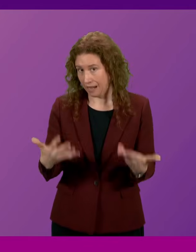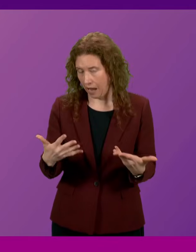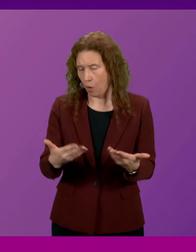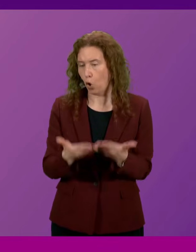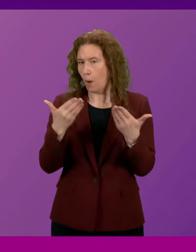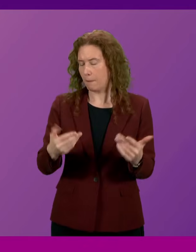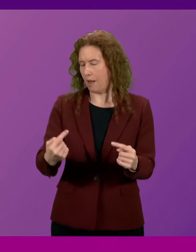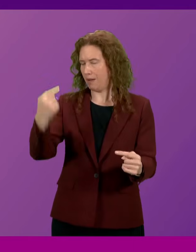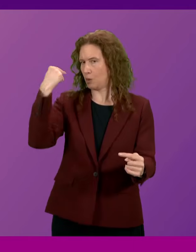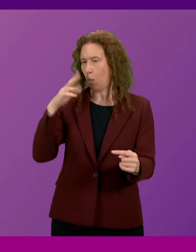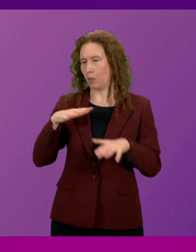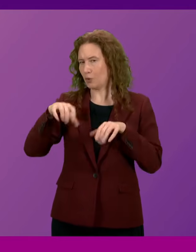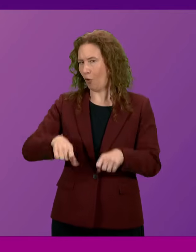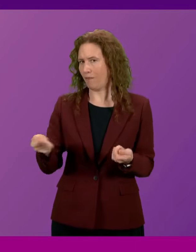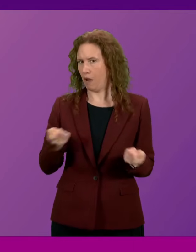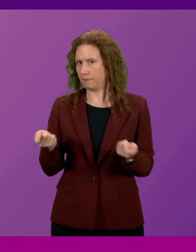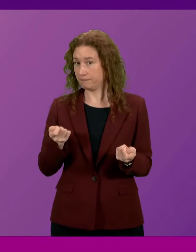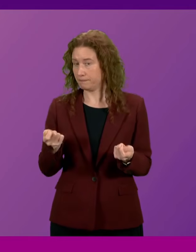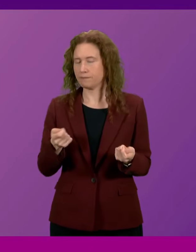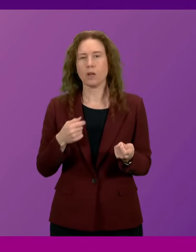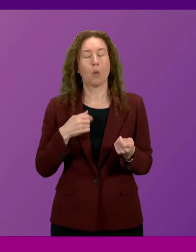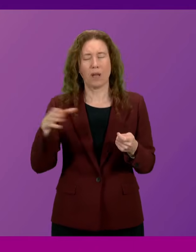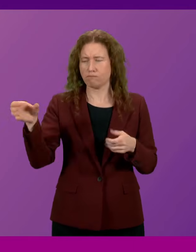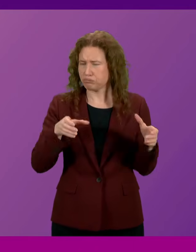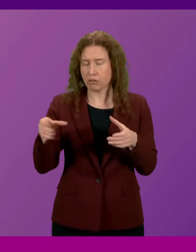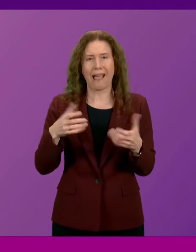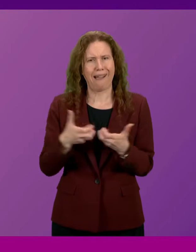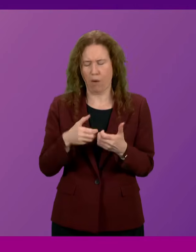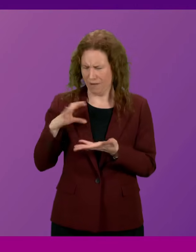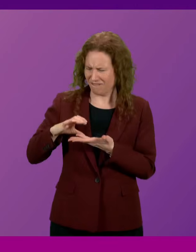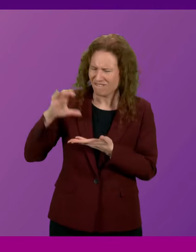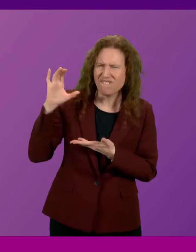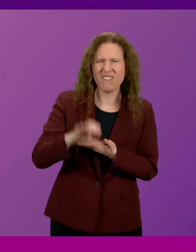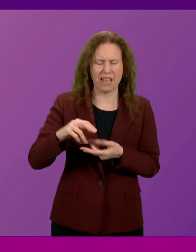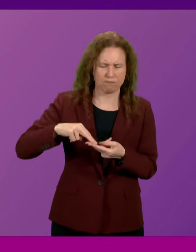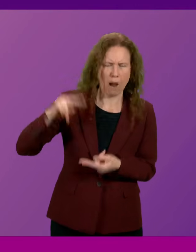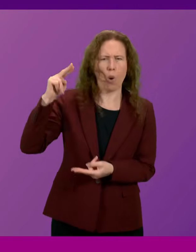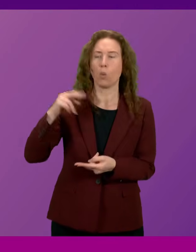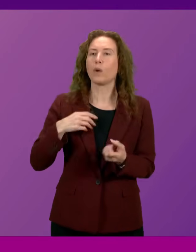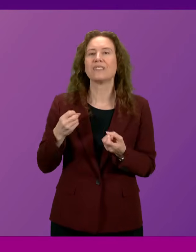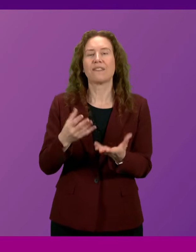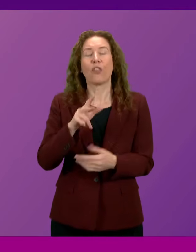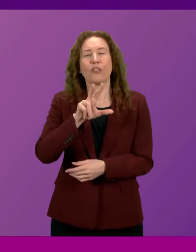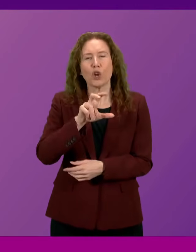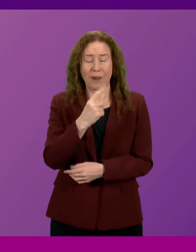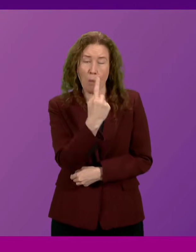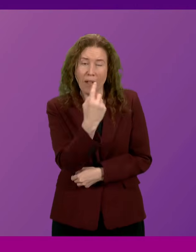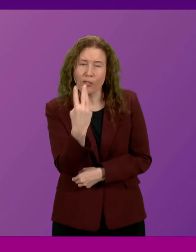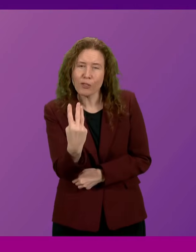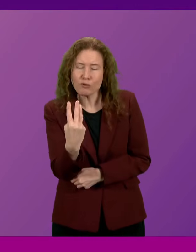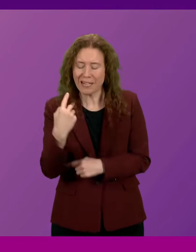this Government took office. Through record levels of investment, we have delivered 13 consecutive